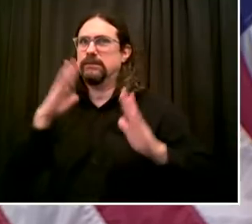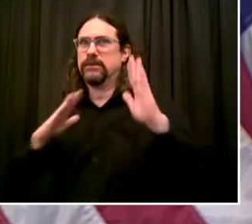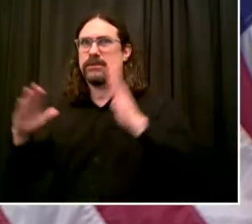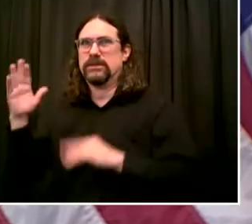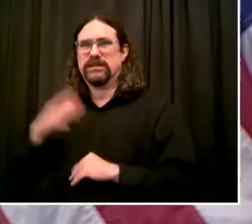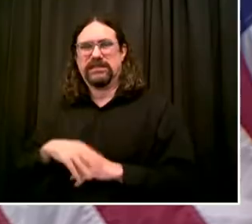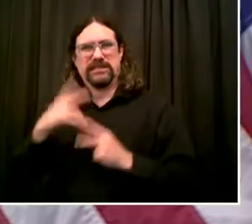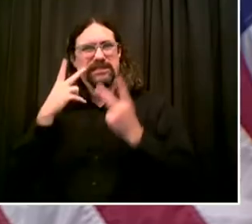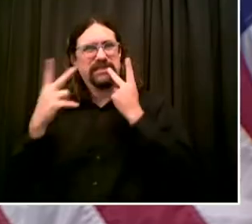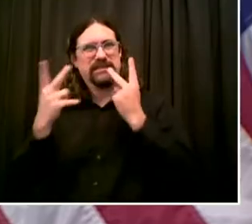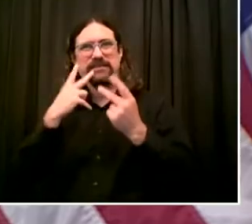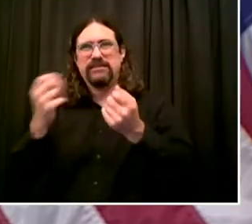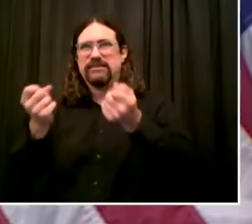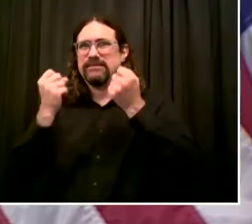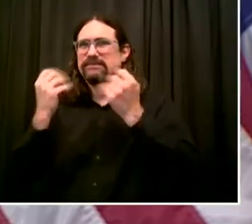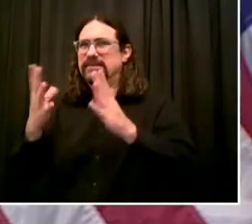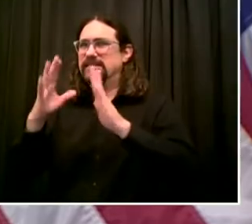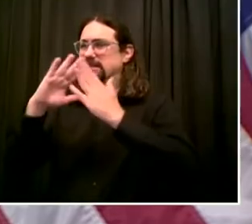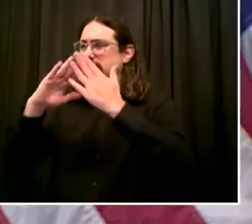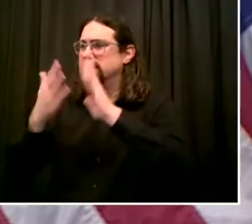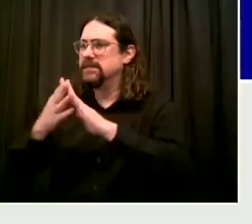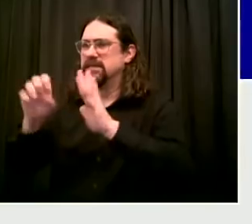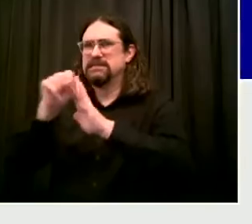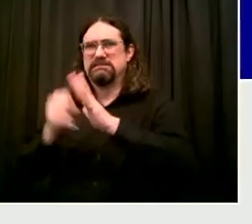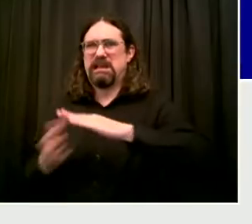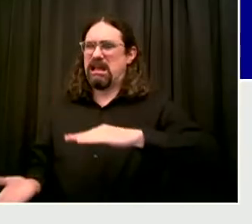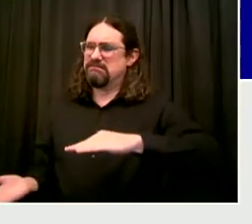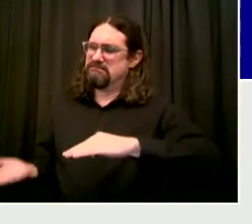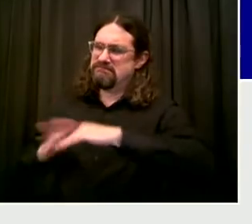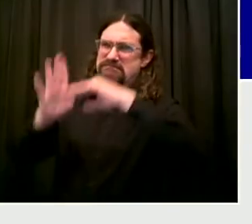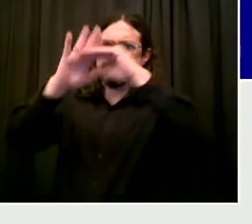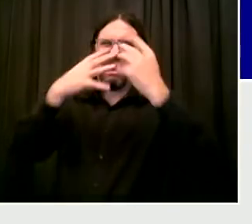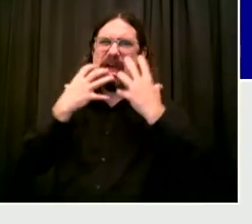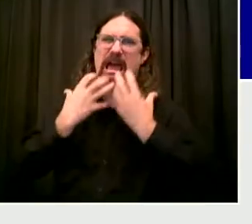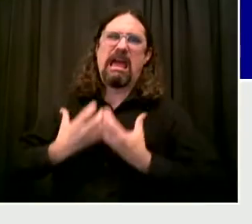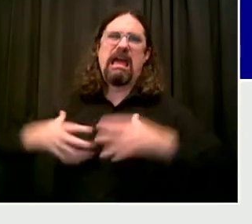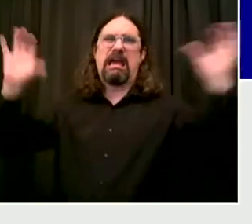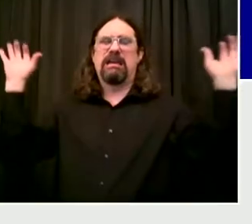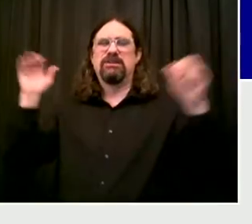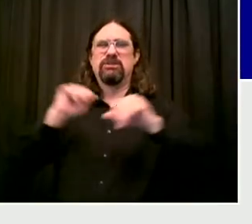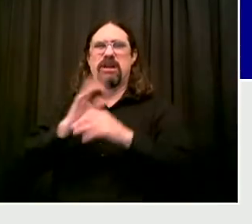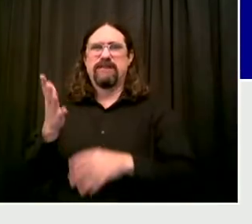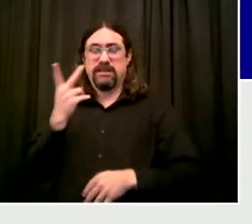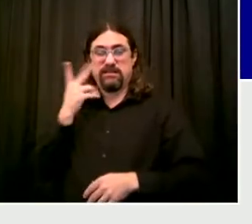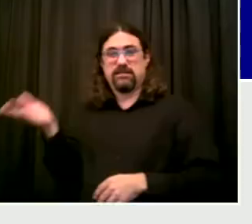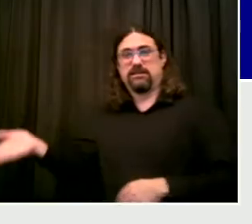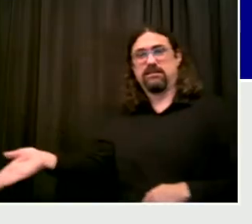SO A NUMBER OF CITESI REA FORCING TO MOVE IN THE WRONG